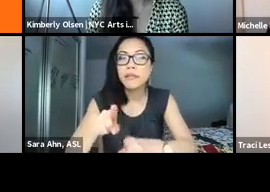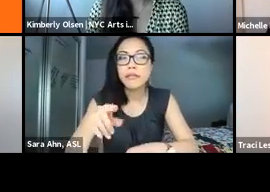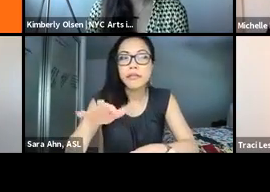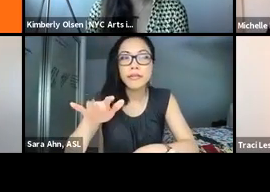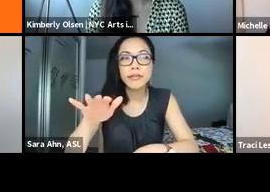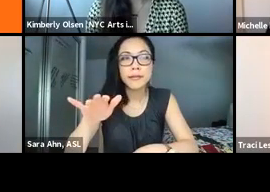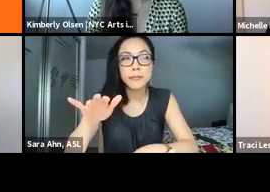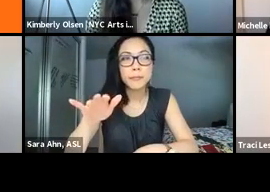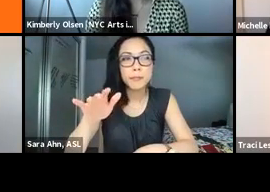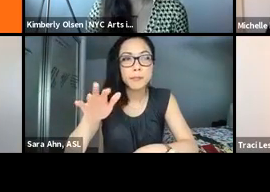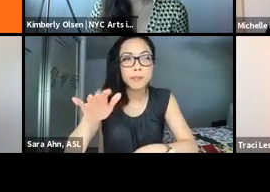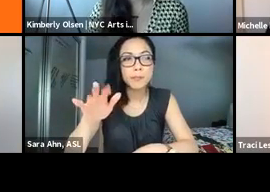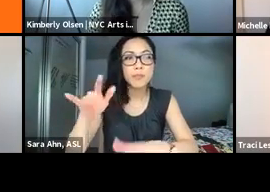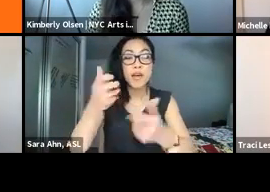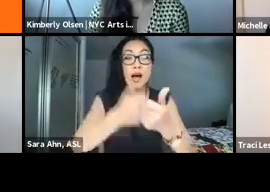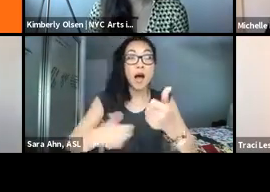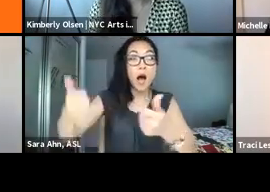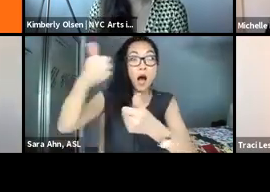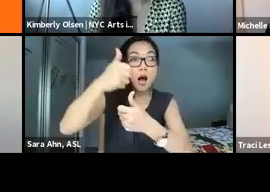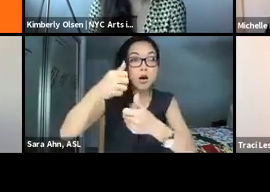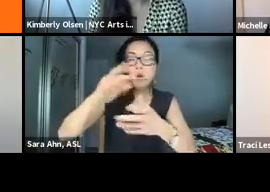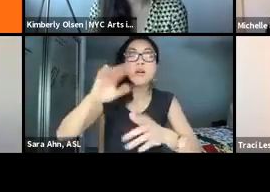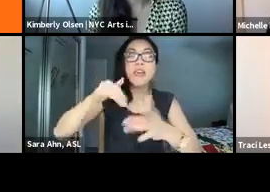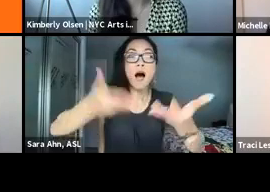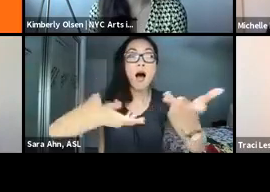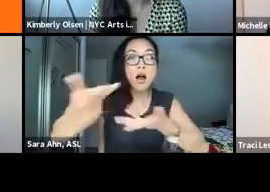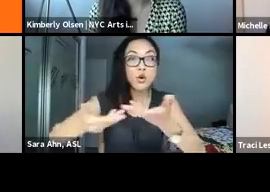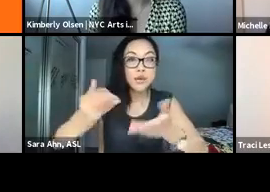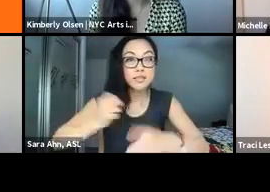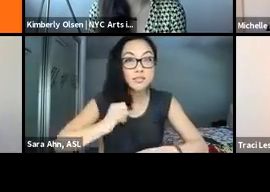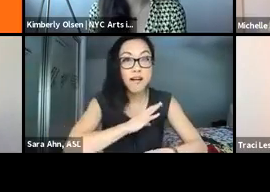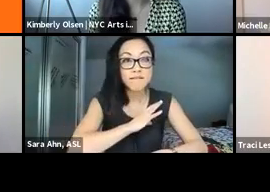the government, of society, of the community, will it be worth it? We know how hard it is